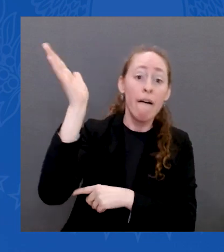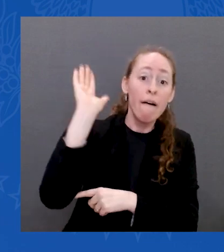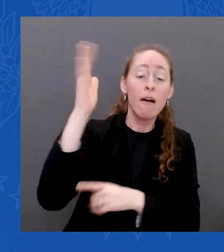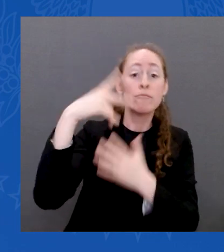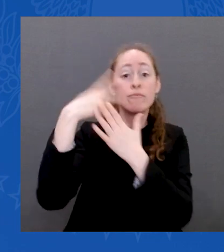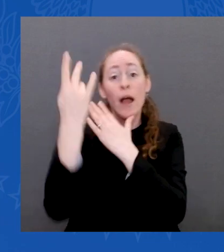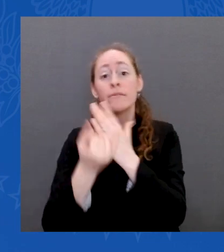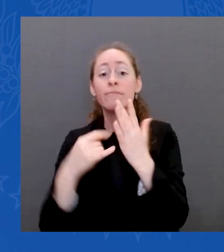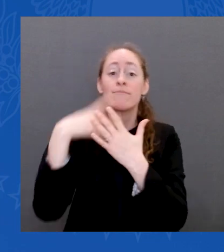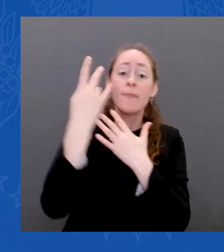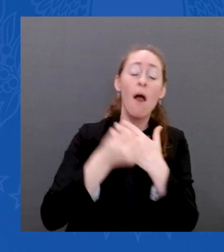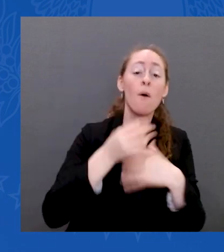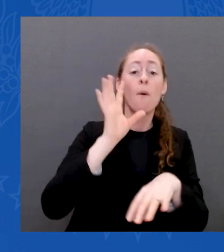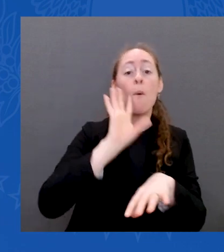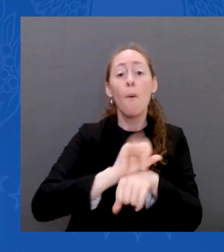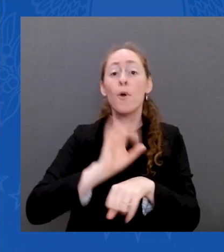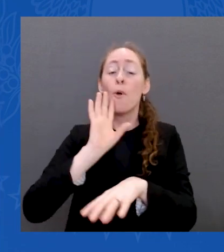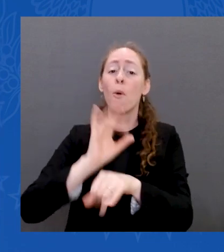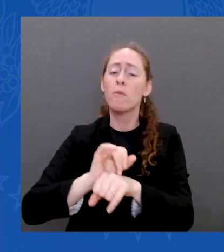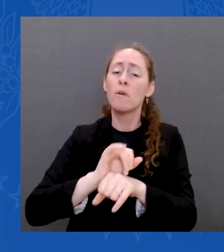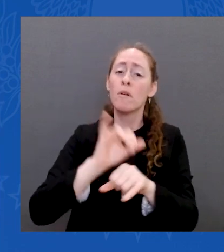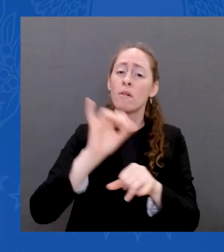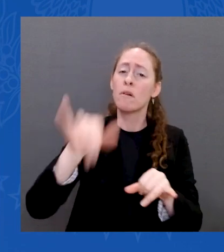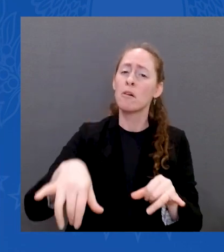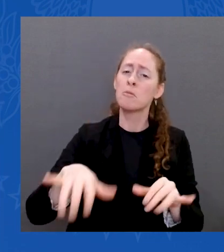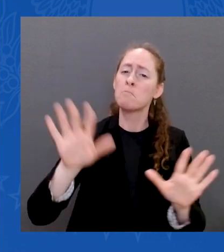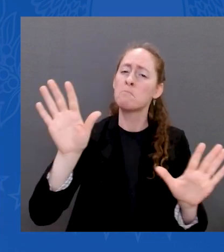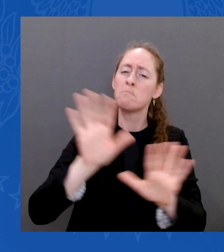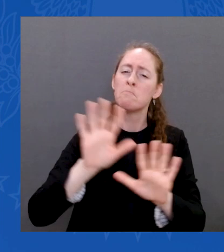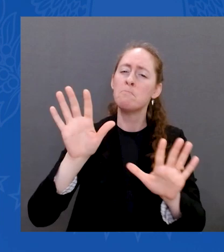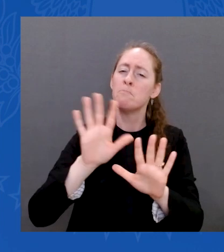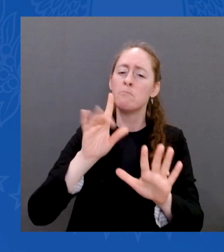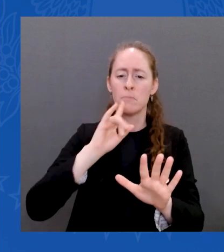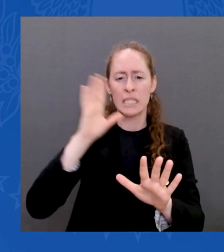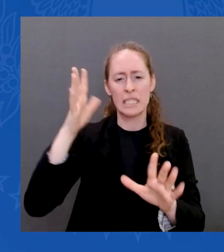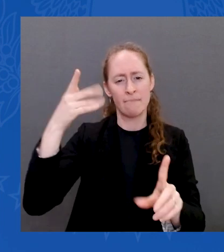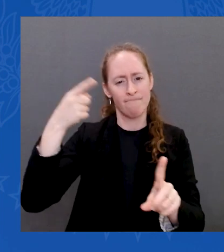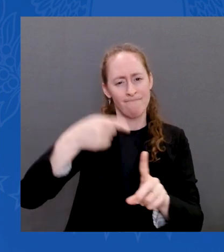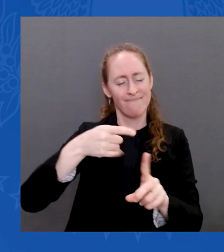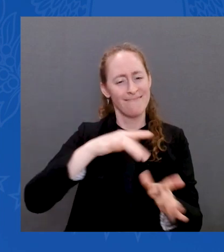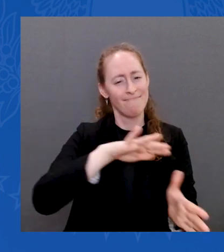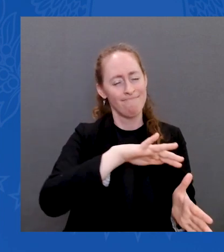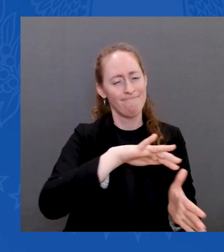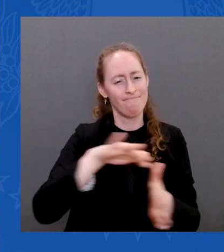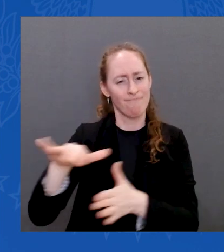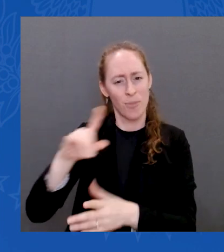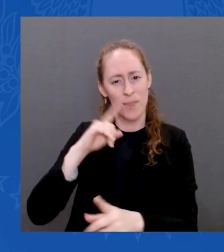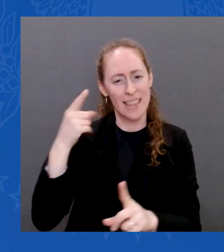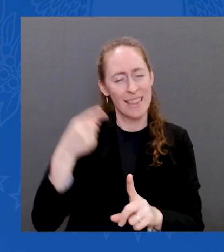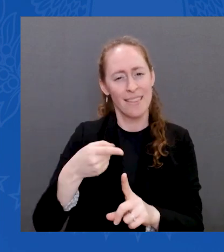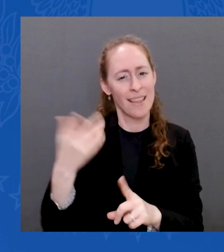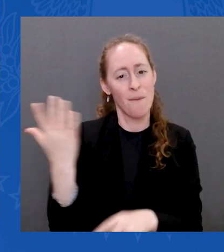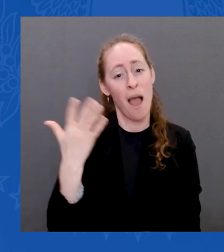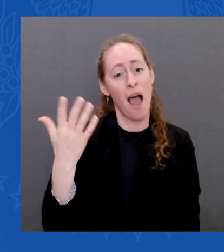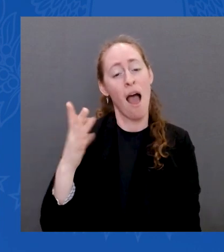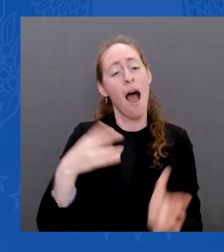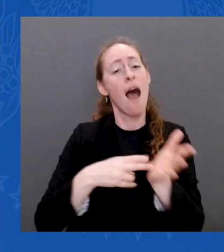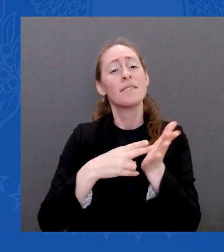It's that smile that you -- that tells students that they don't have to be afraid to say and answer out loud.